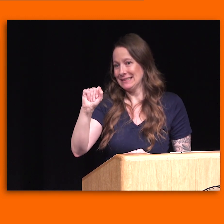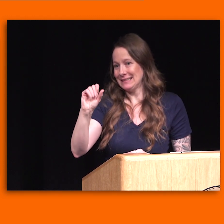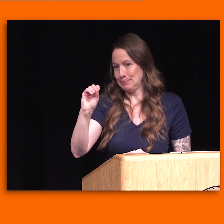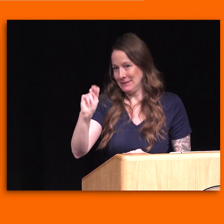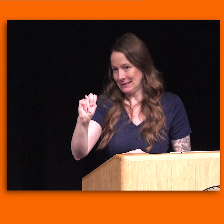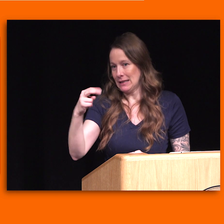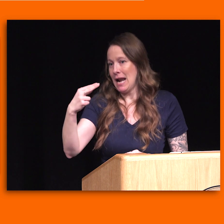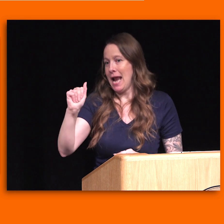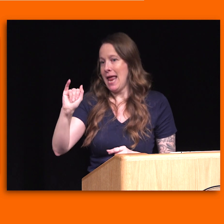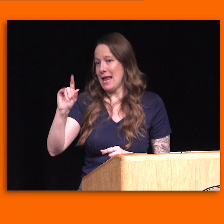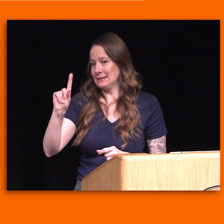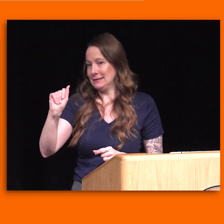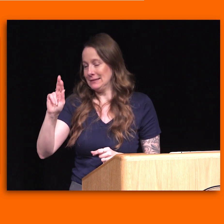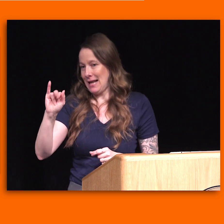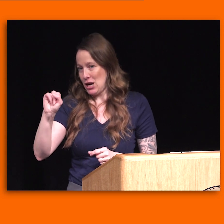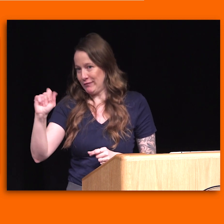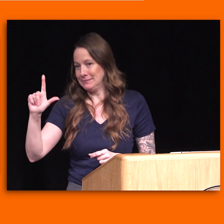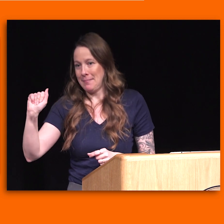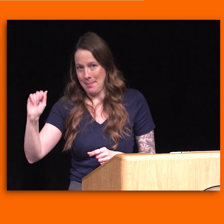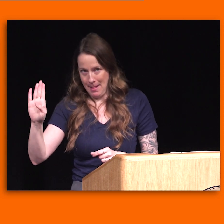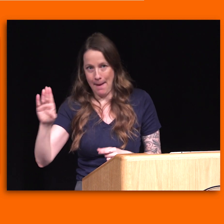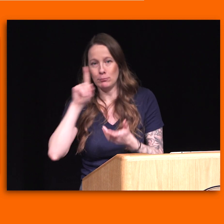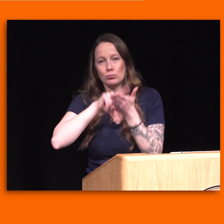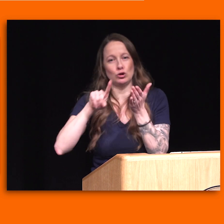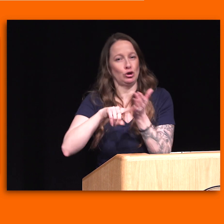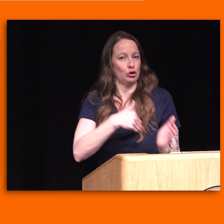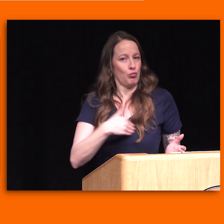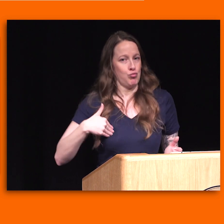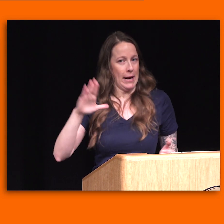I worked with Dr. PJ Simpson-Haidaris in her lab.